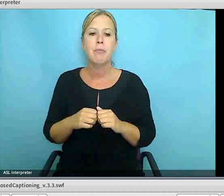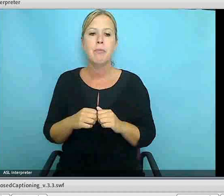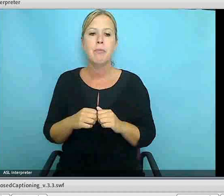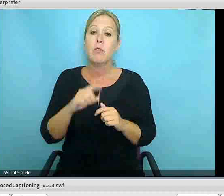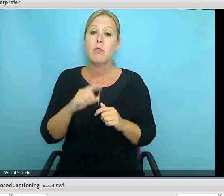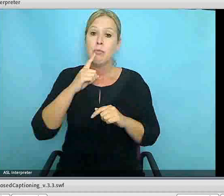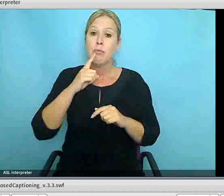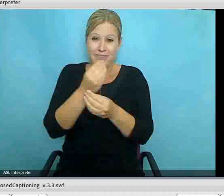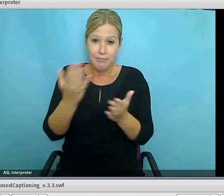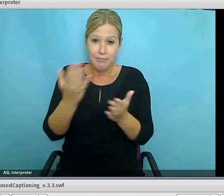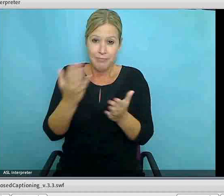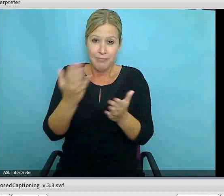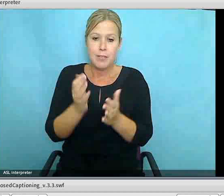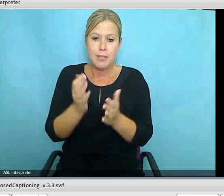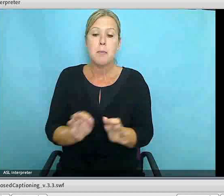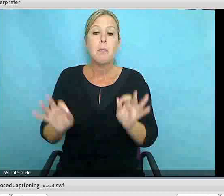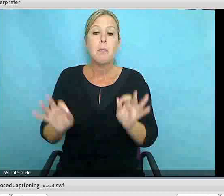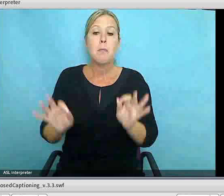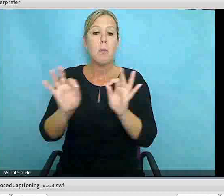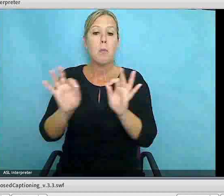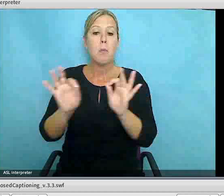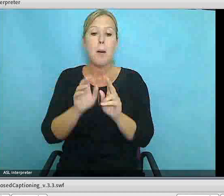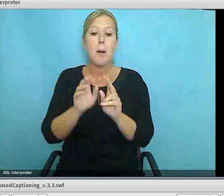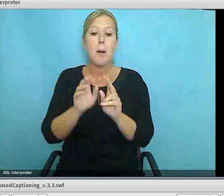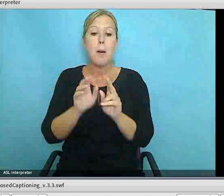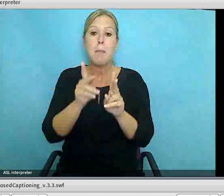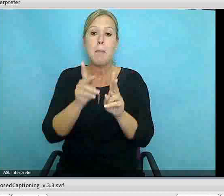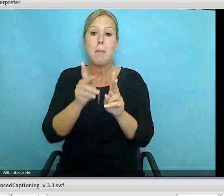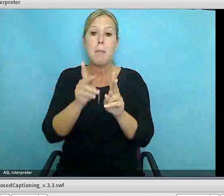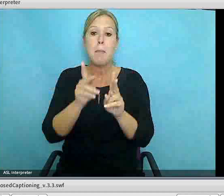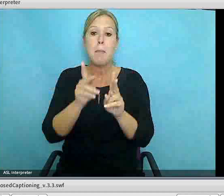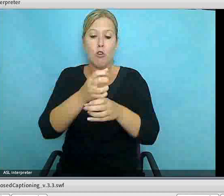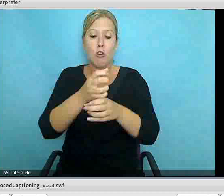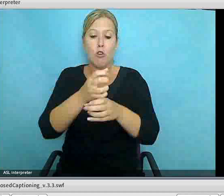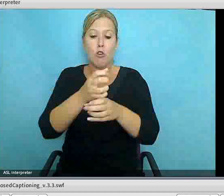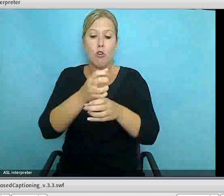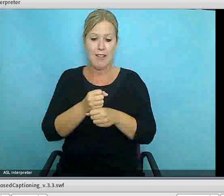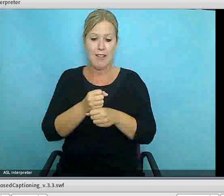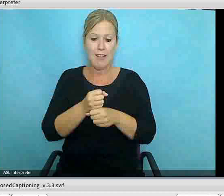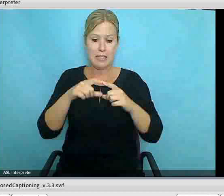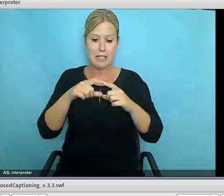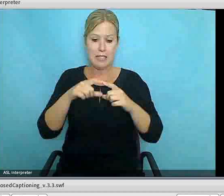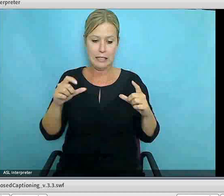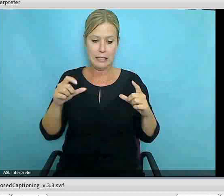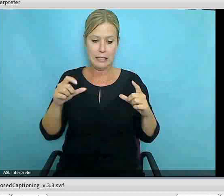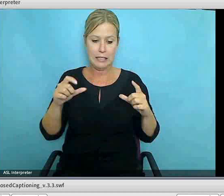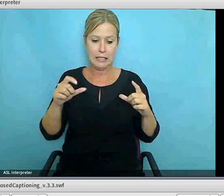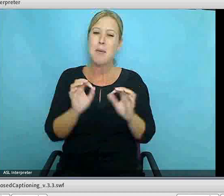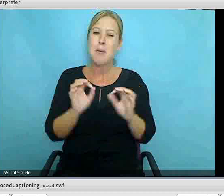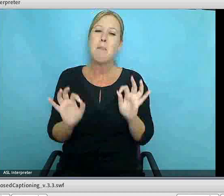Care options get the assistance they need to make an informed choice.